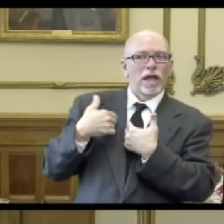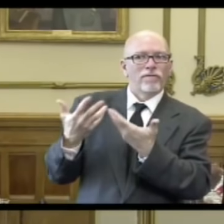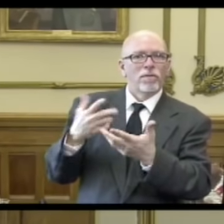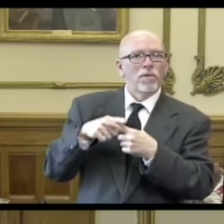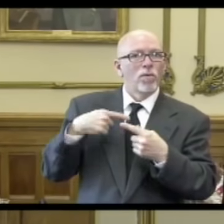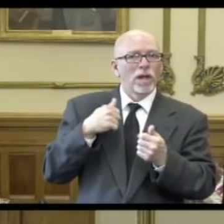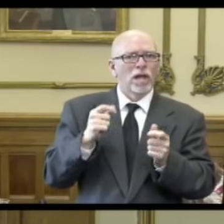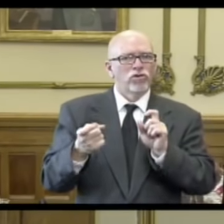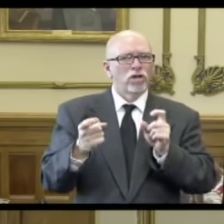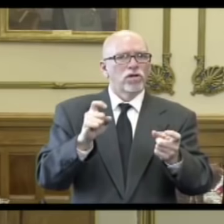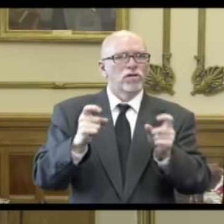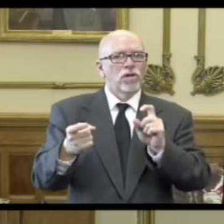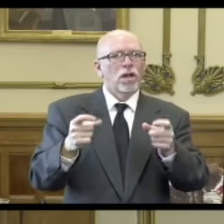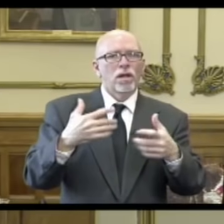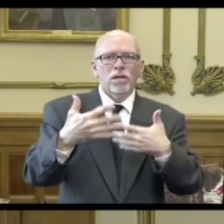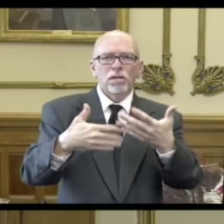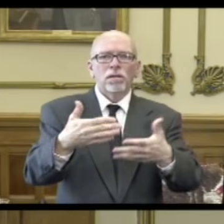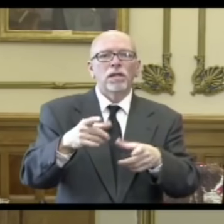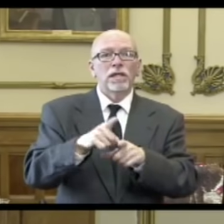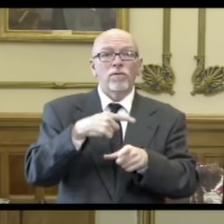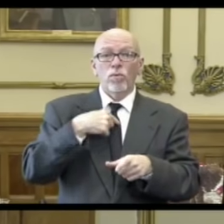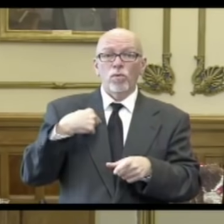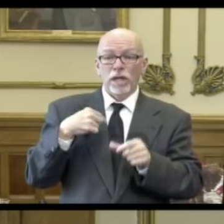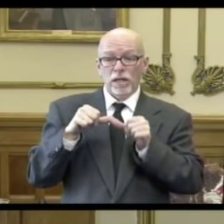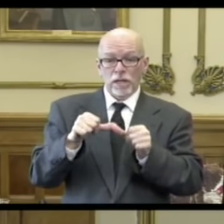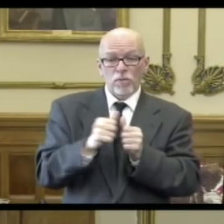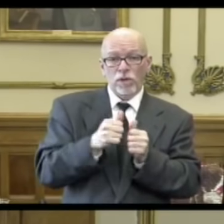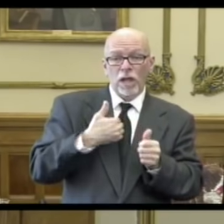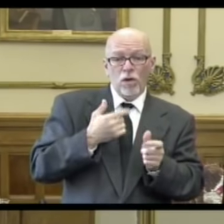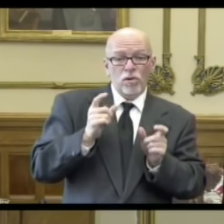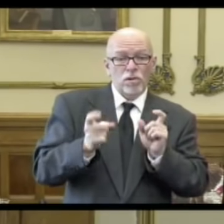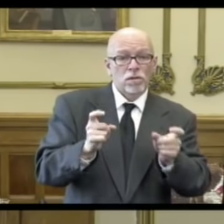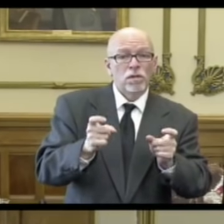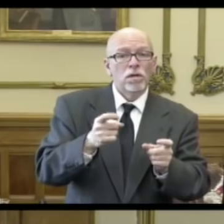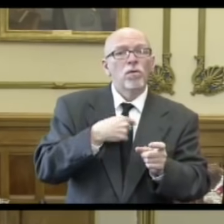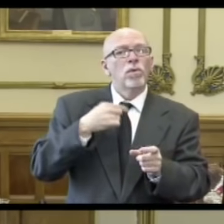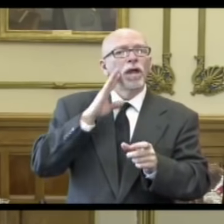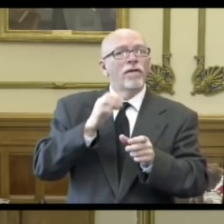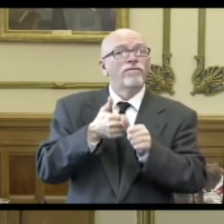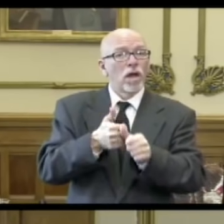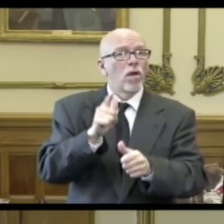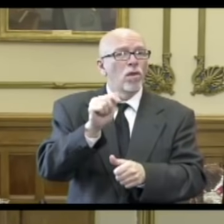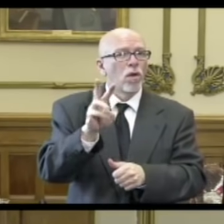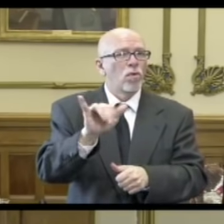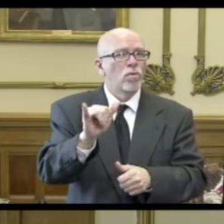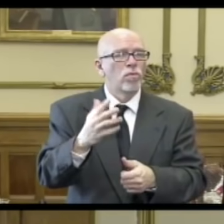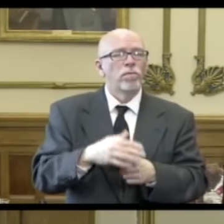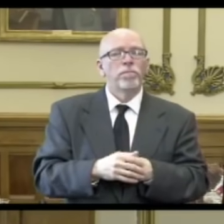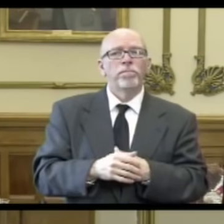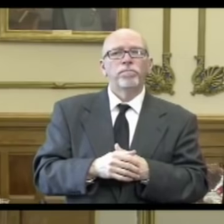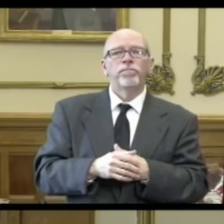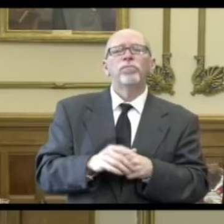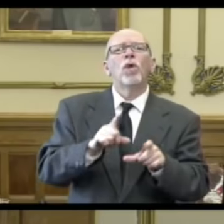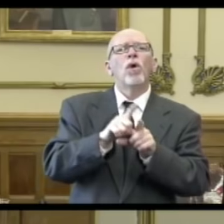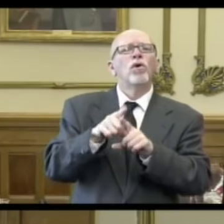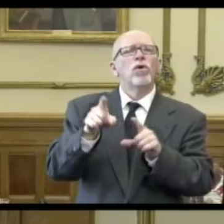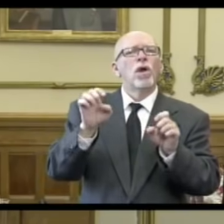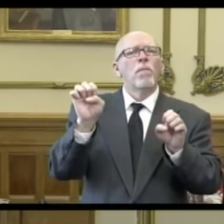ELECTIVE PROCEDURES TO RESUME. THAT WAS BASED ON AN EVALUATION OF THE SITUATION. BUT THOSE KIND OF ADJUSTMENTS ARE IMPORTANT TO MAKE AND I THINK AS LONG AS WE DO THAT WE